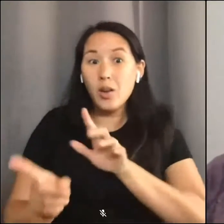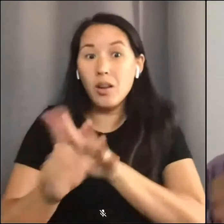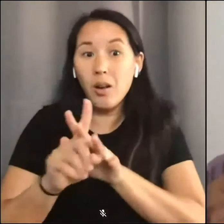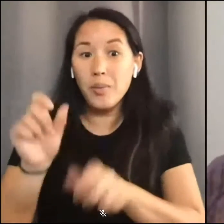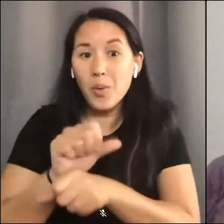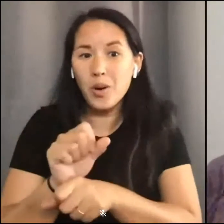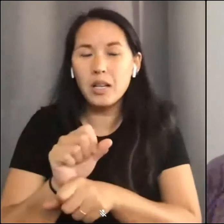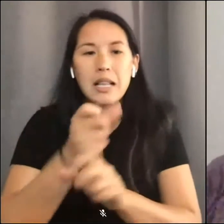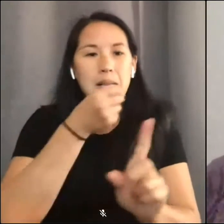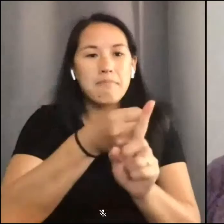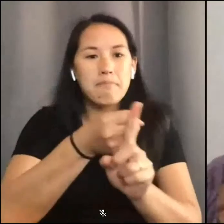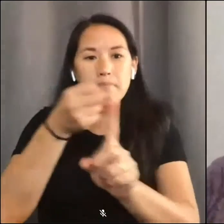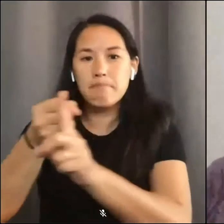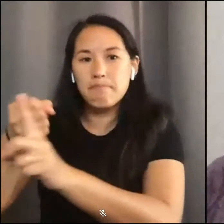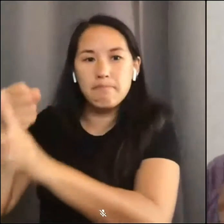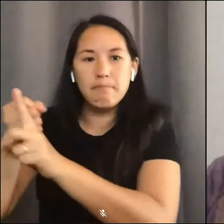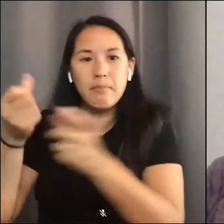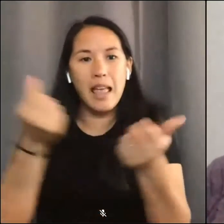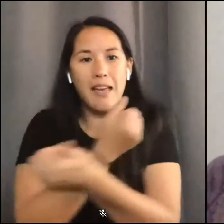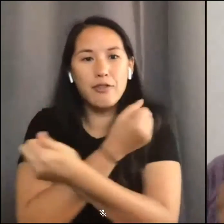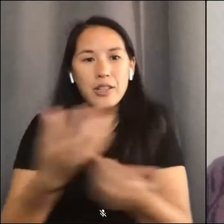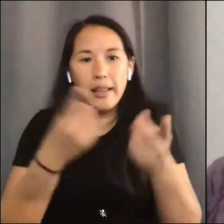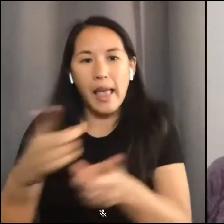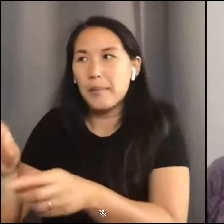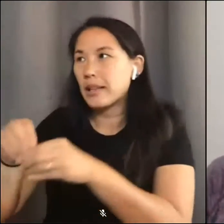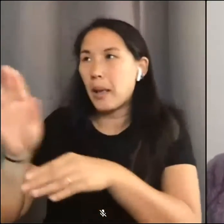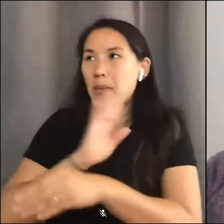single thing that happens in the business every decision every customer interaction